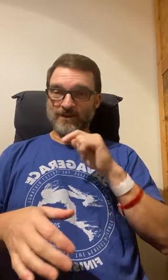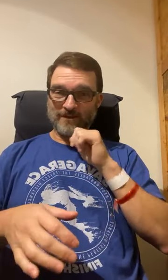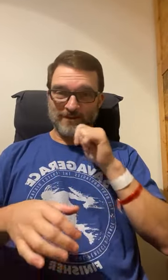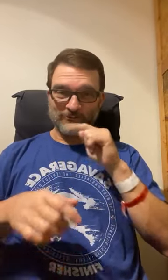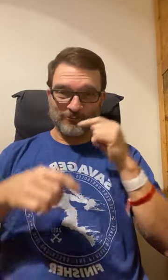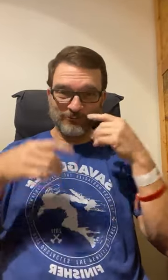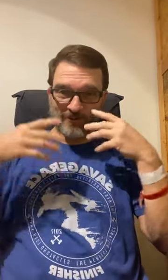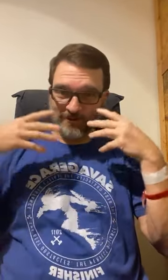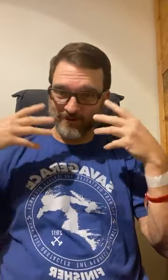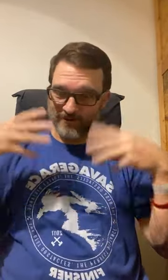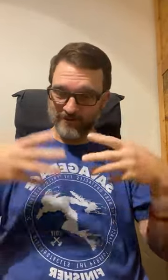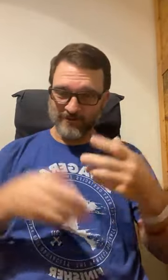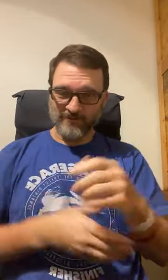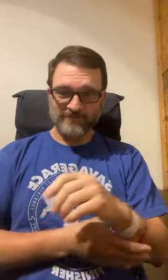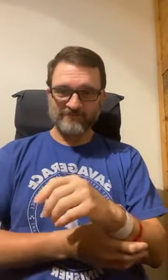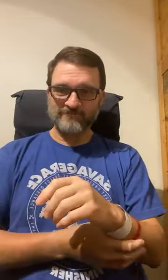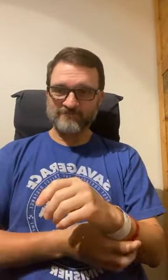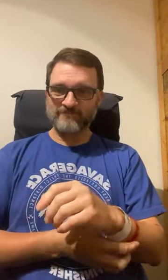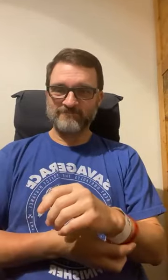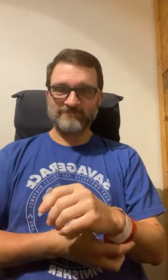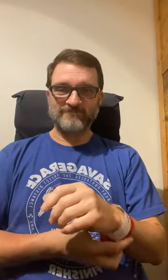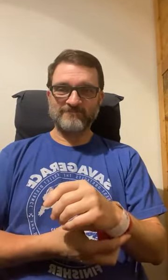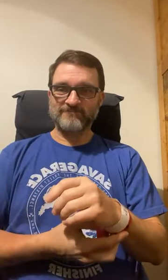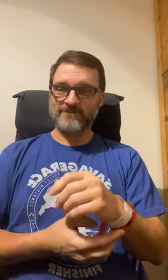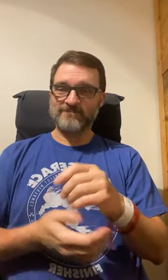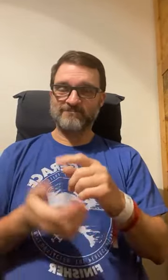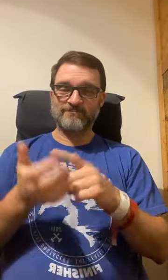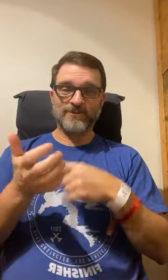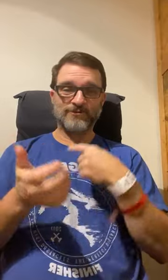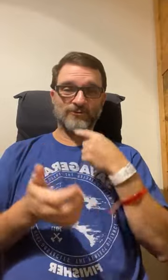I tried not to burst into tears.